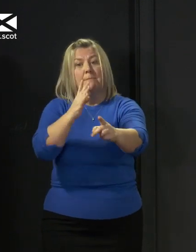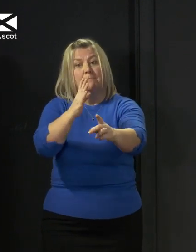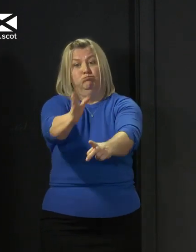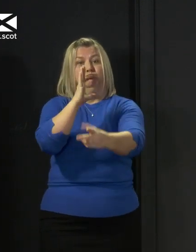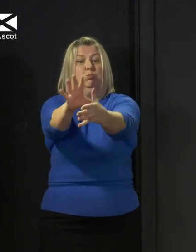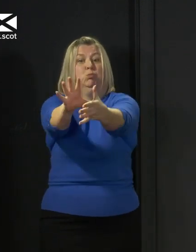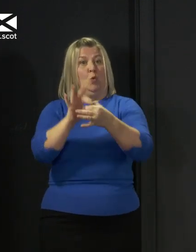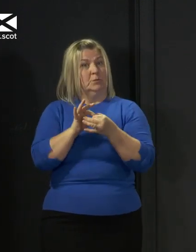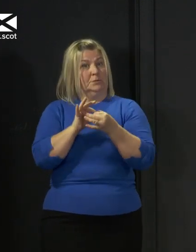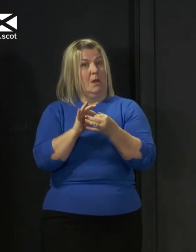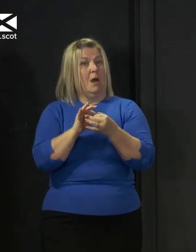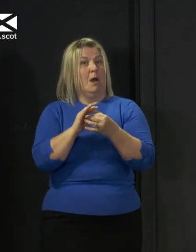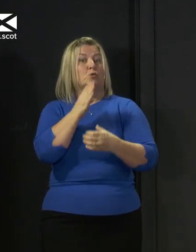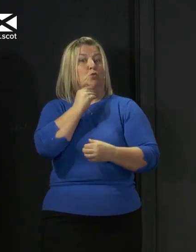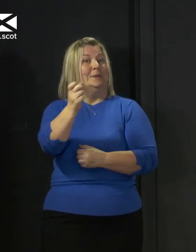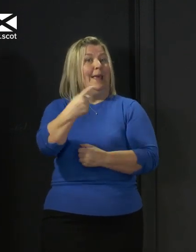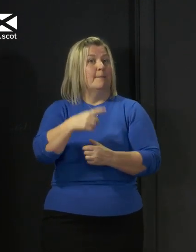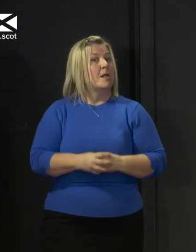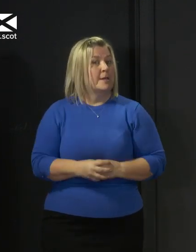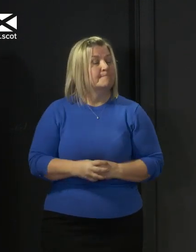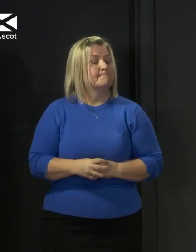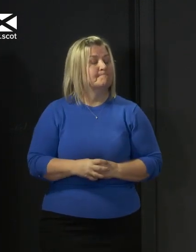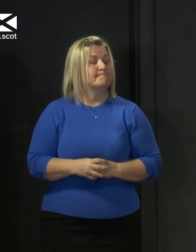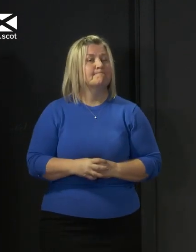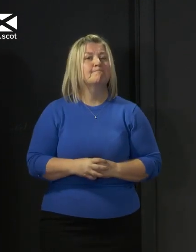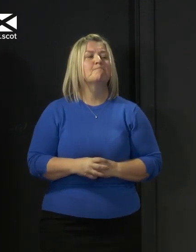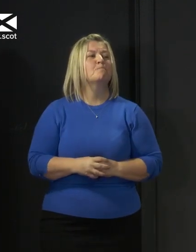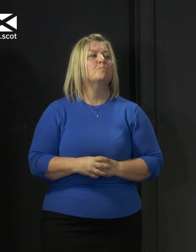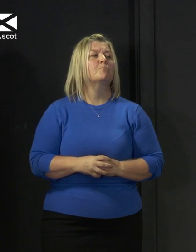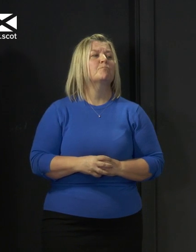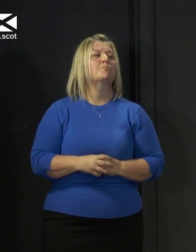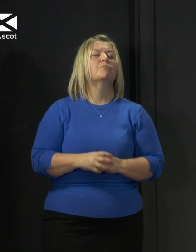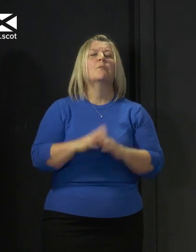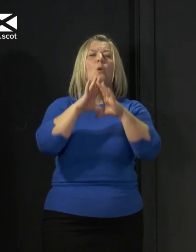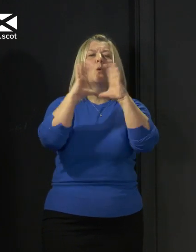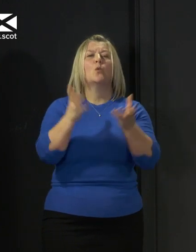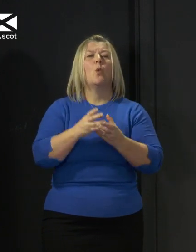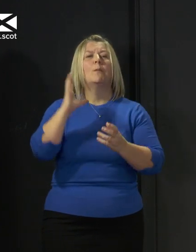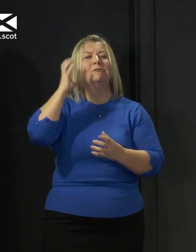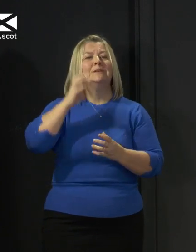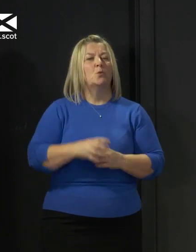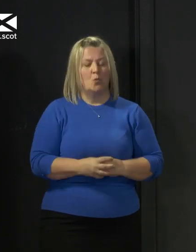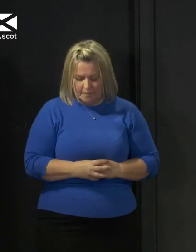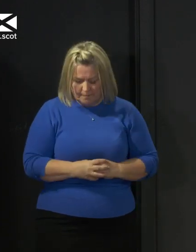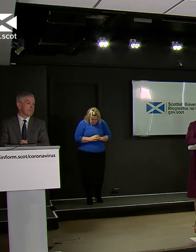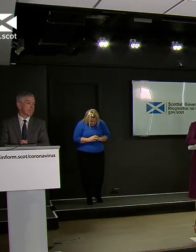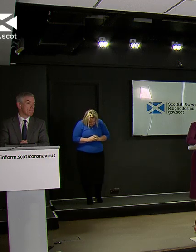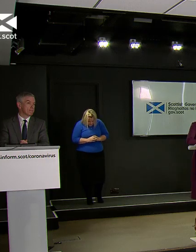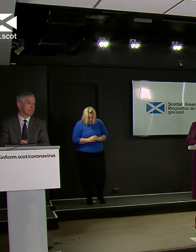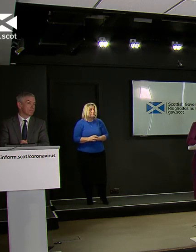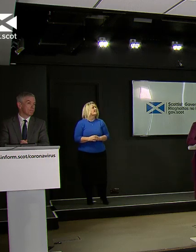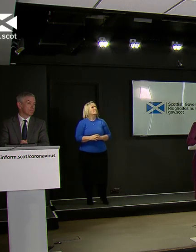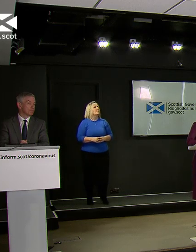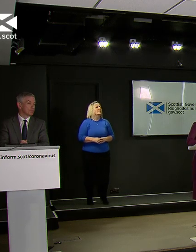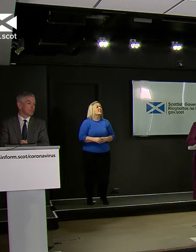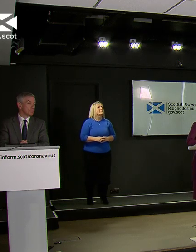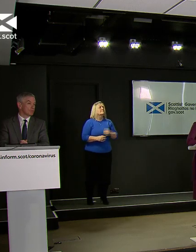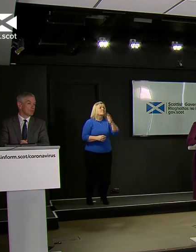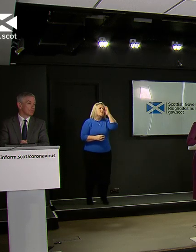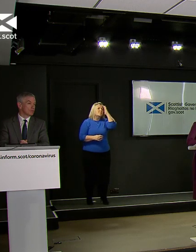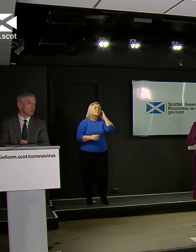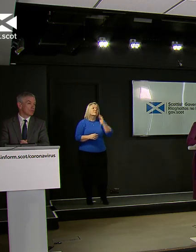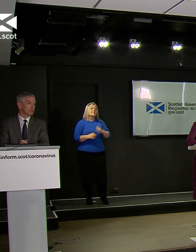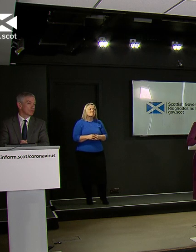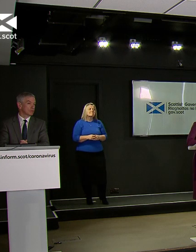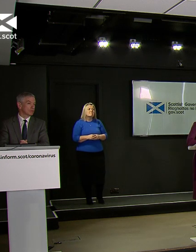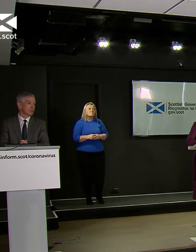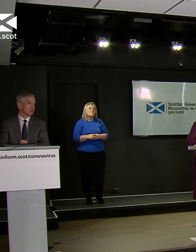steps to address that Jack Foster from global radio there was a target of 700